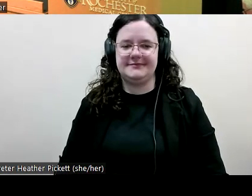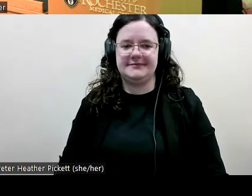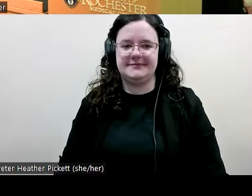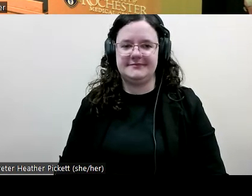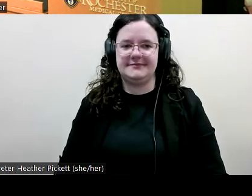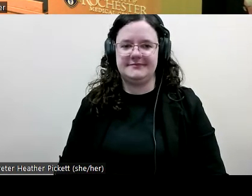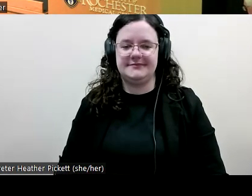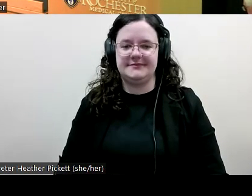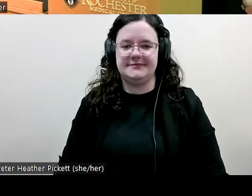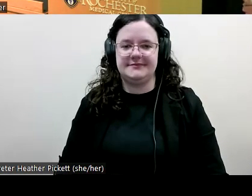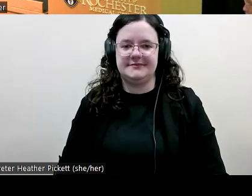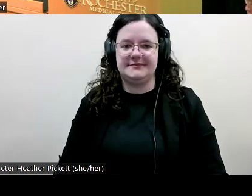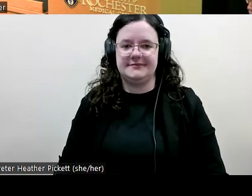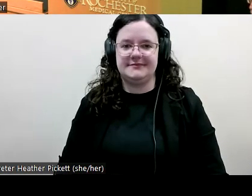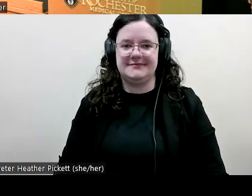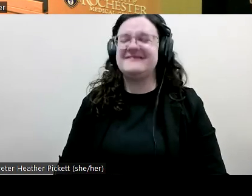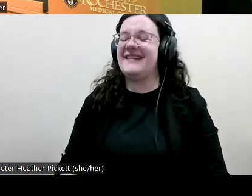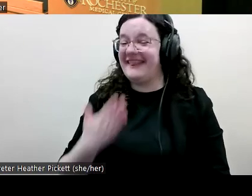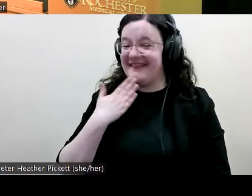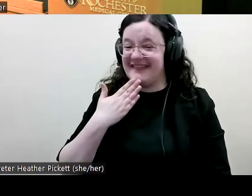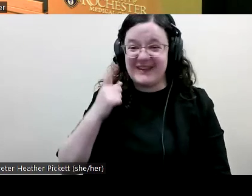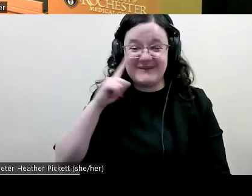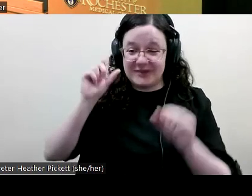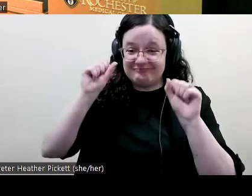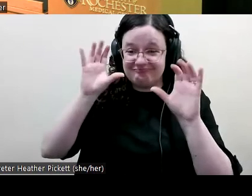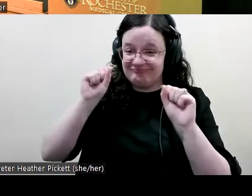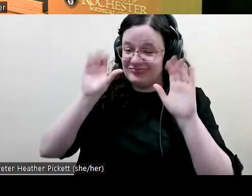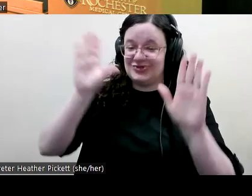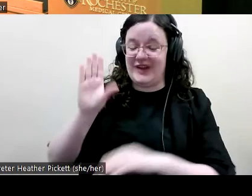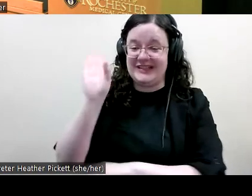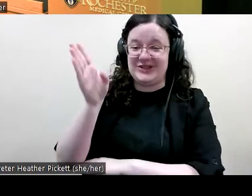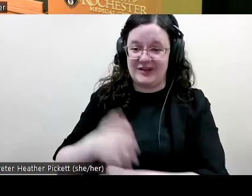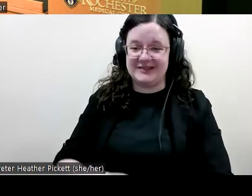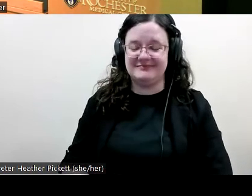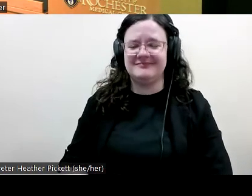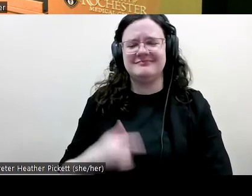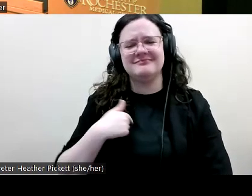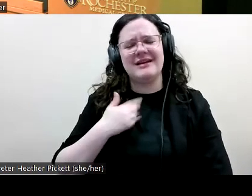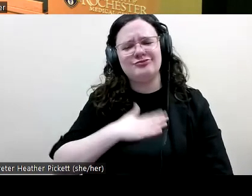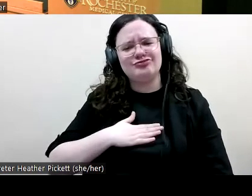R um thanks for a fabulous talk I appreciated you sharing that um families don't necessarily want